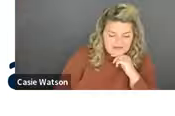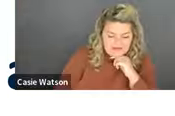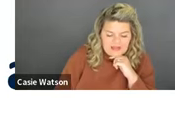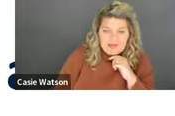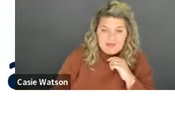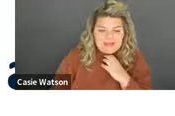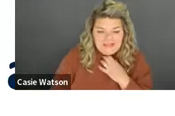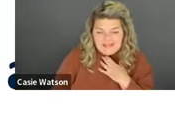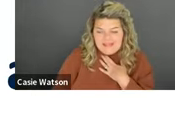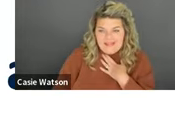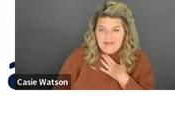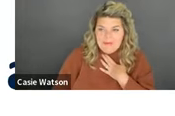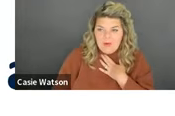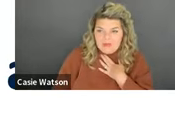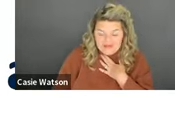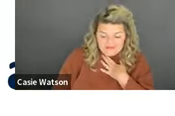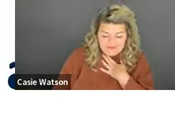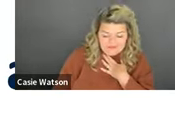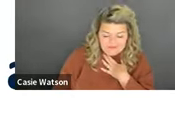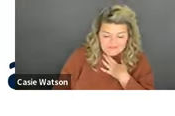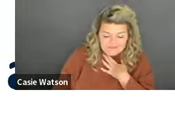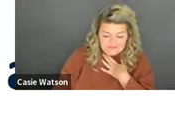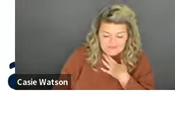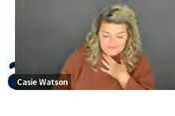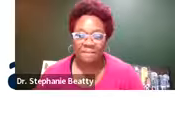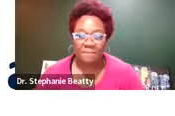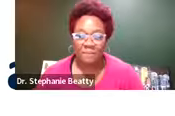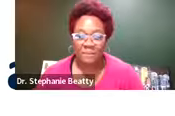Looks like a lot of people are saying, C emotive. Okay.